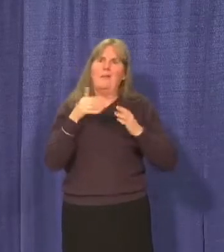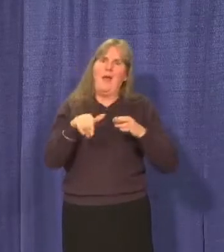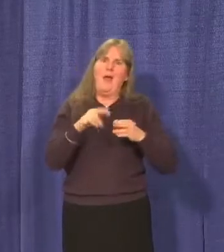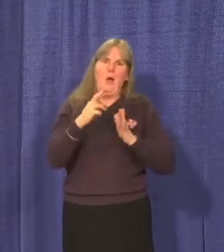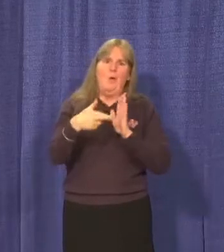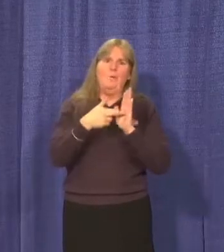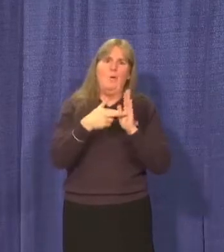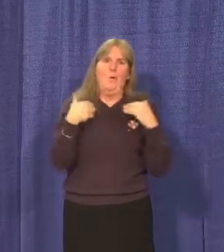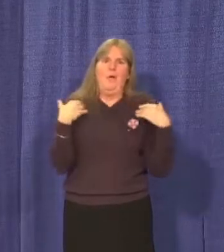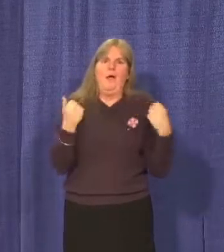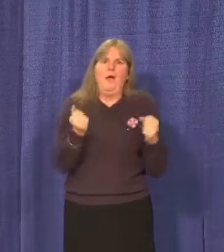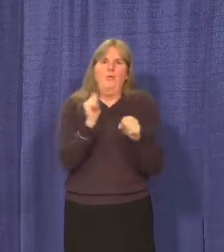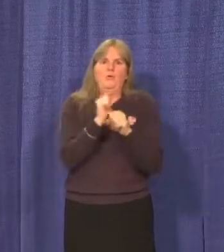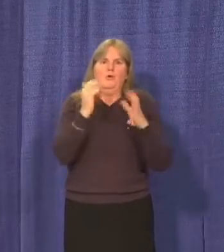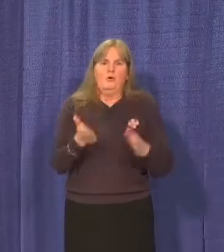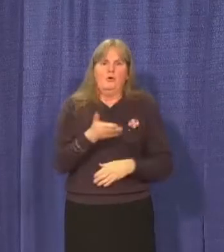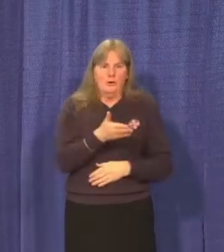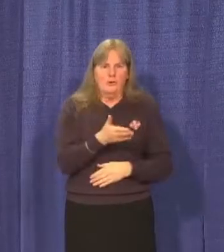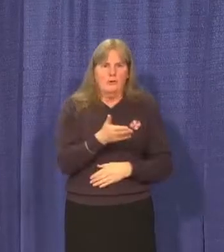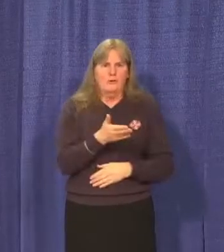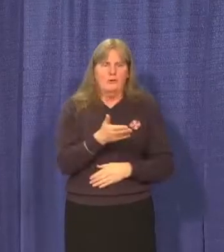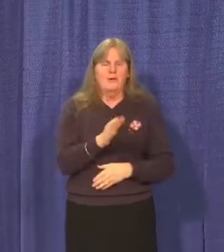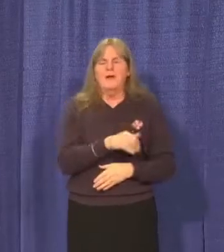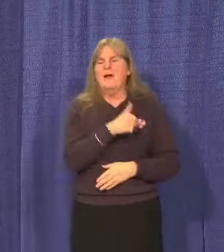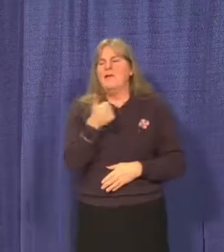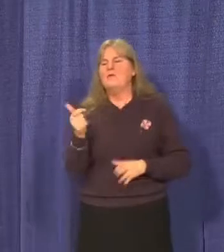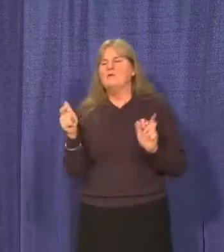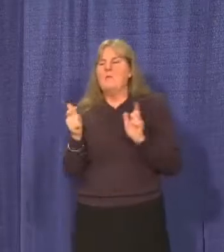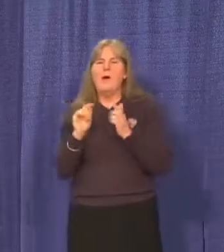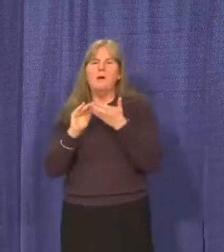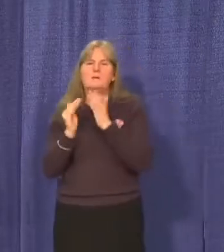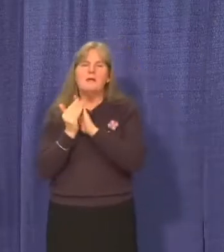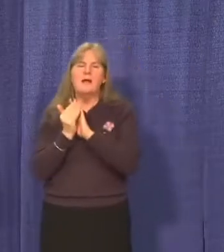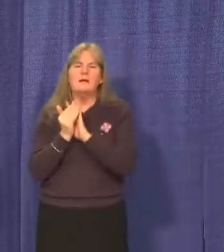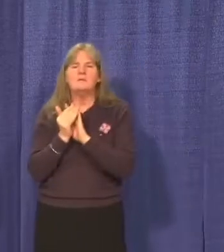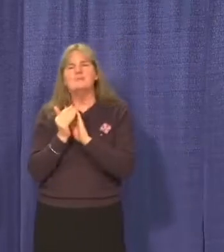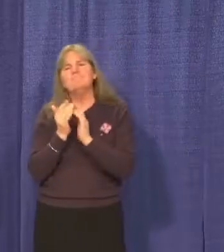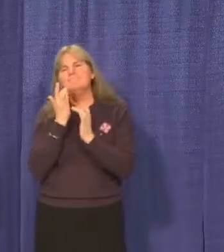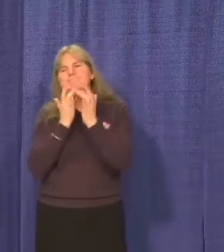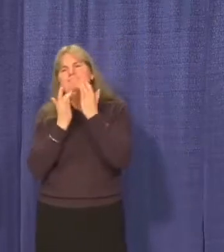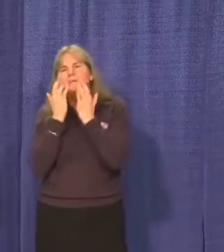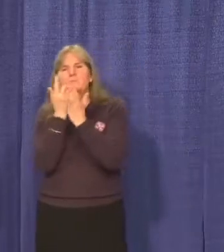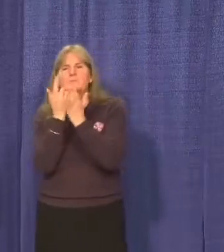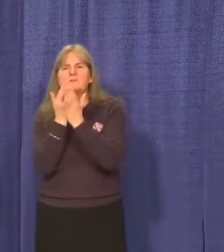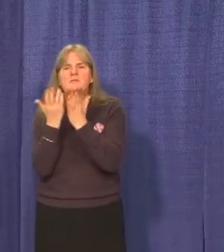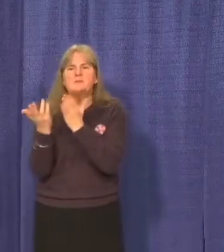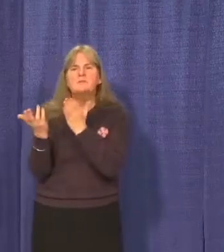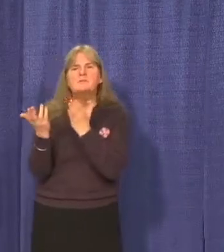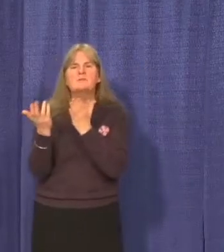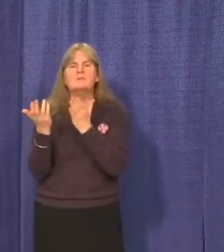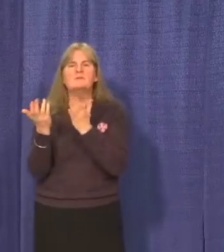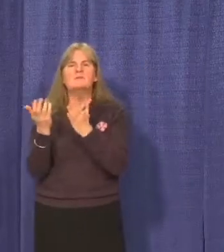in health and social services, in the medical field. Other communities have more limited resources.